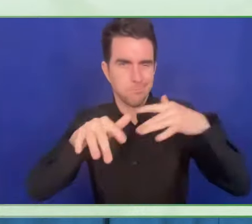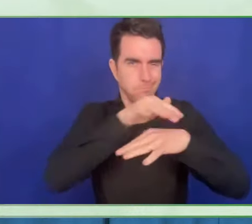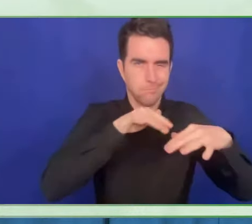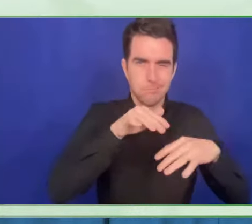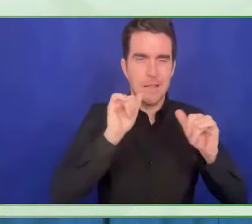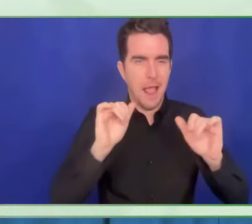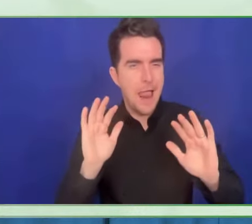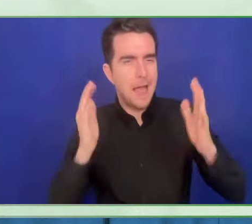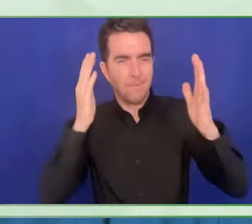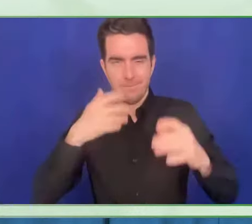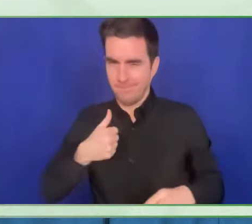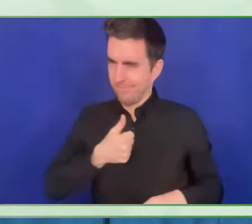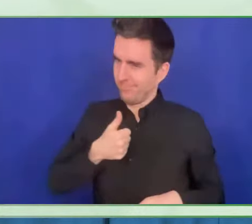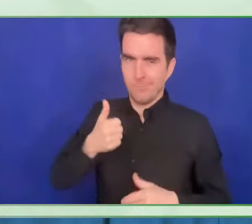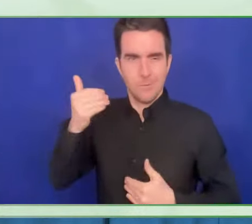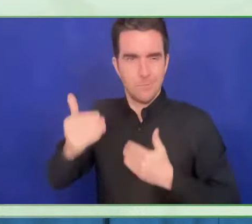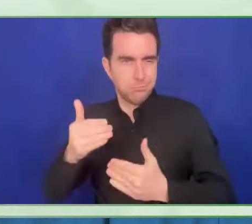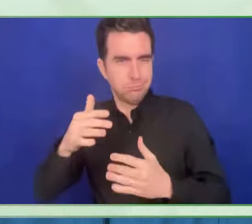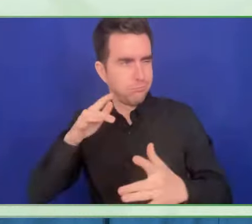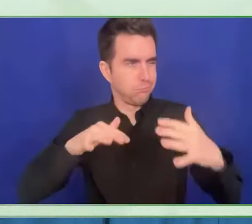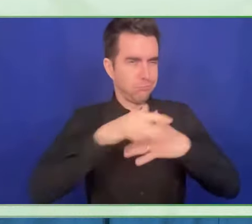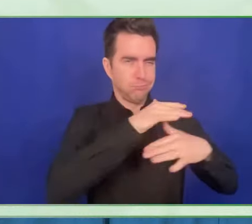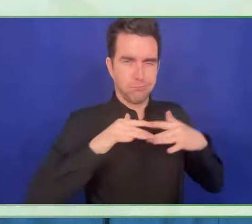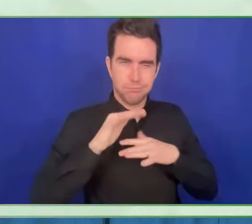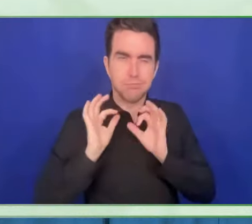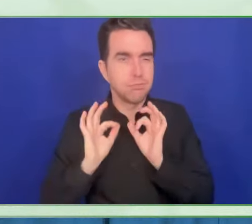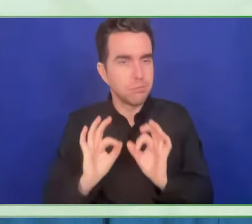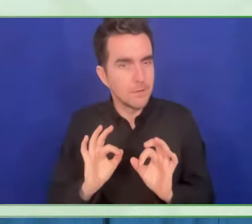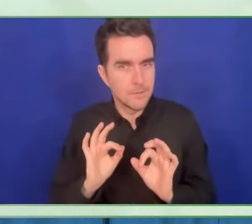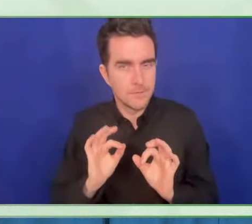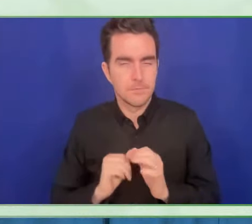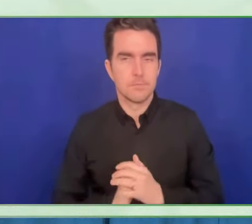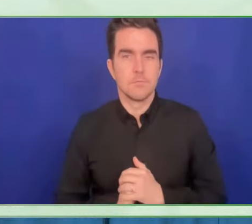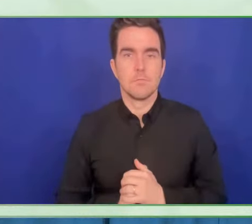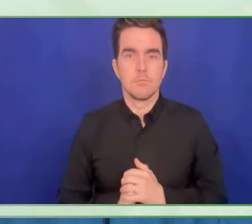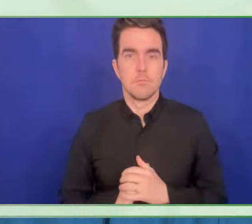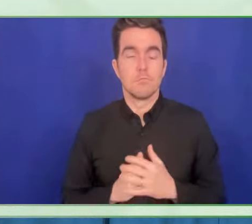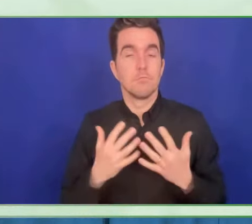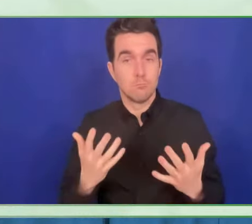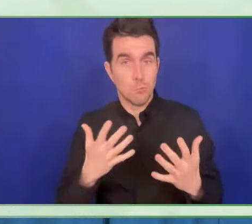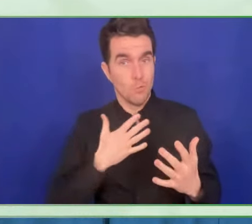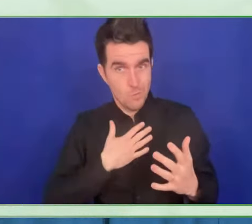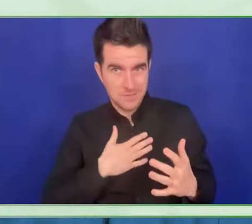This really needs to be put in practice2.